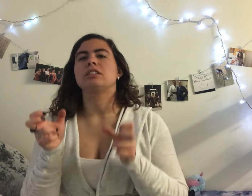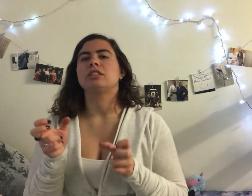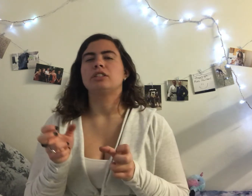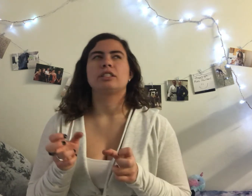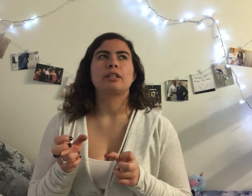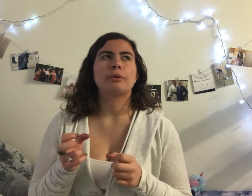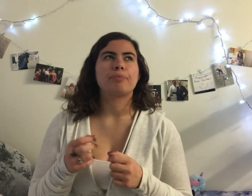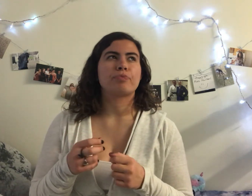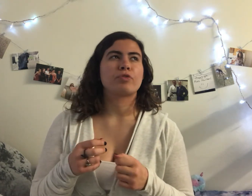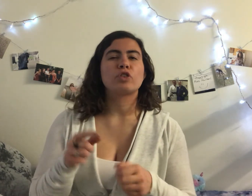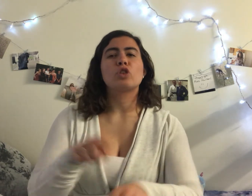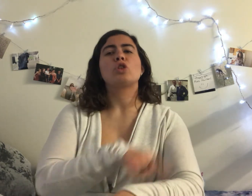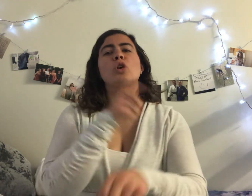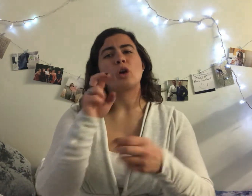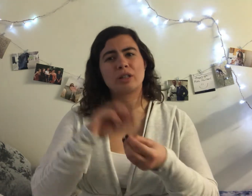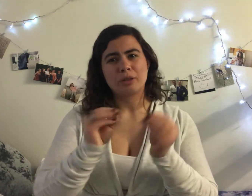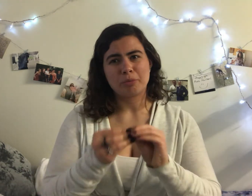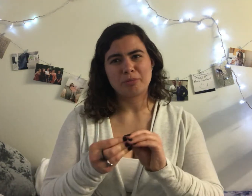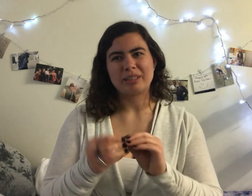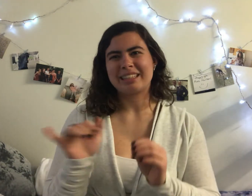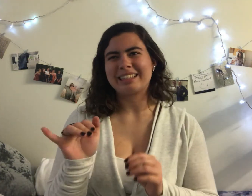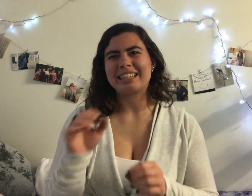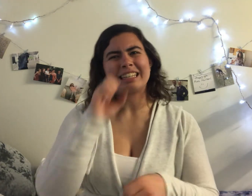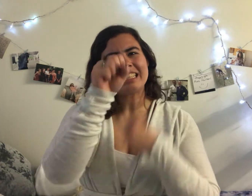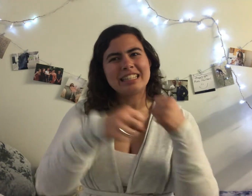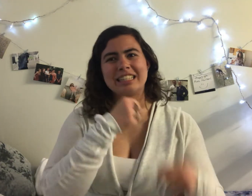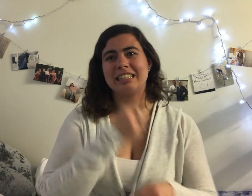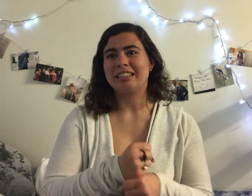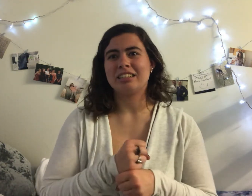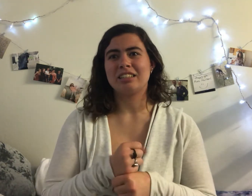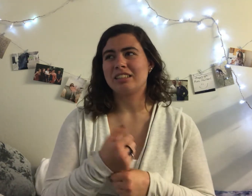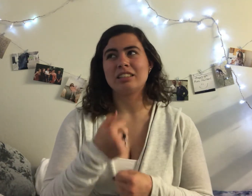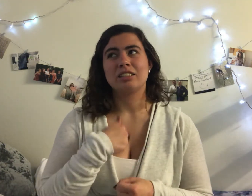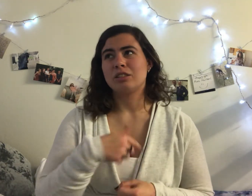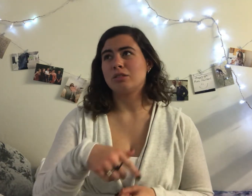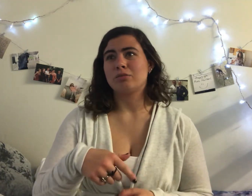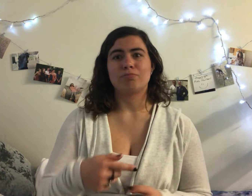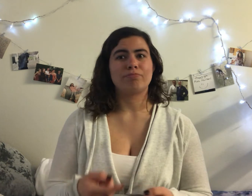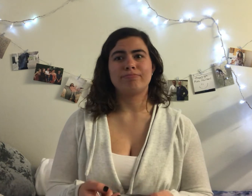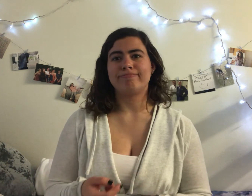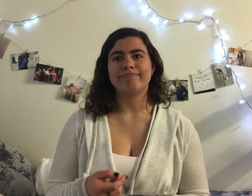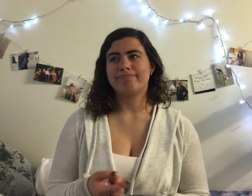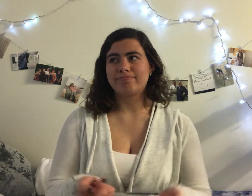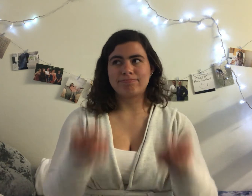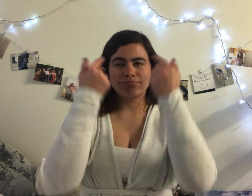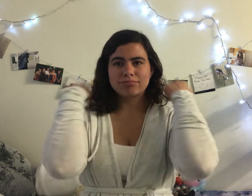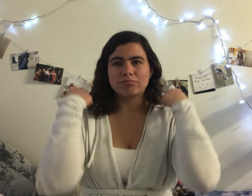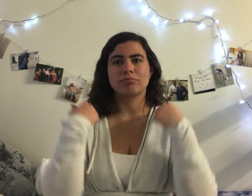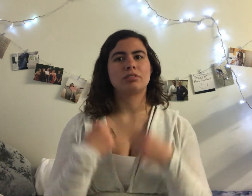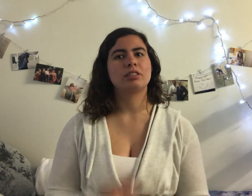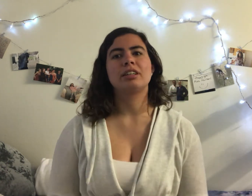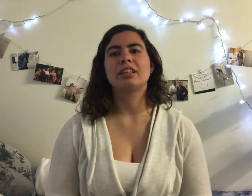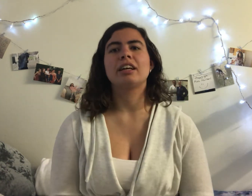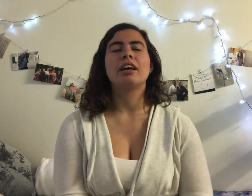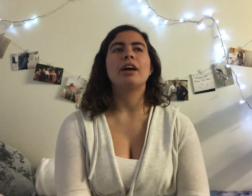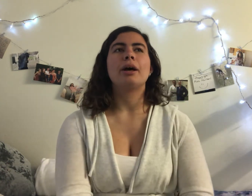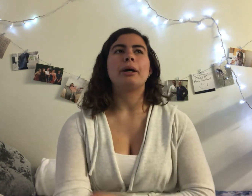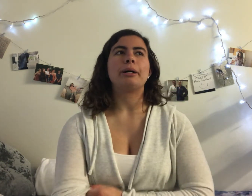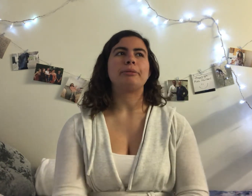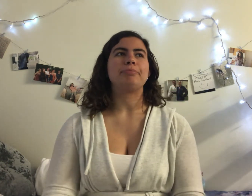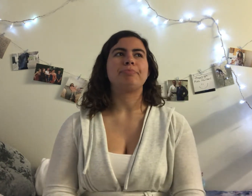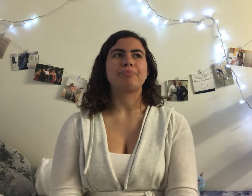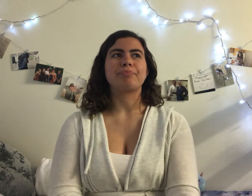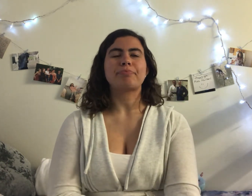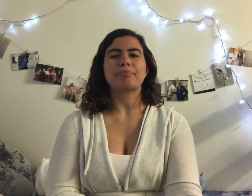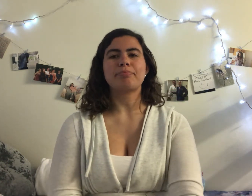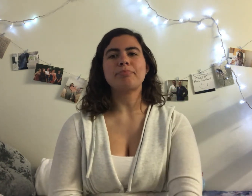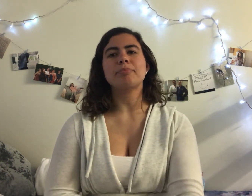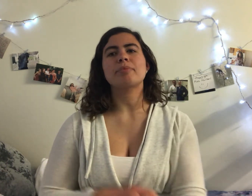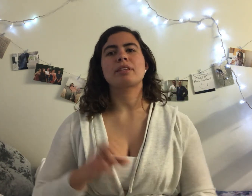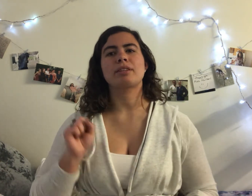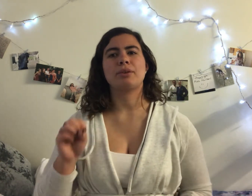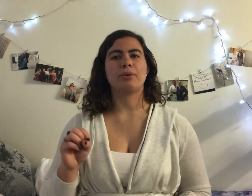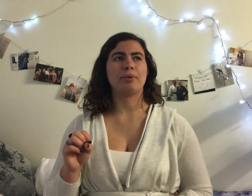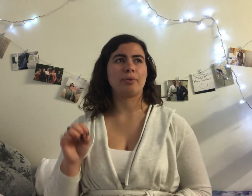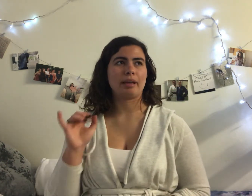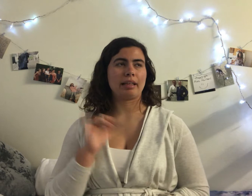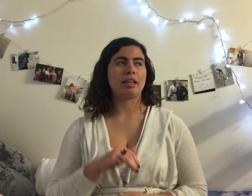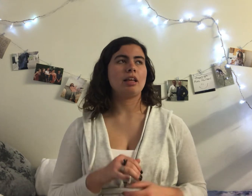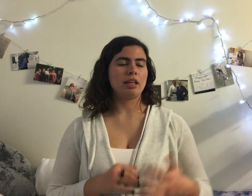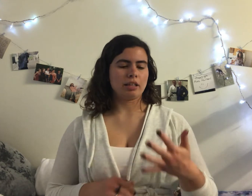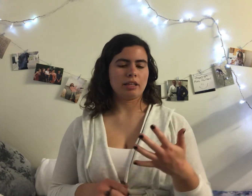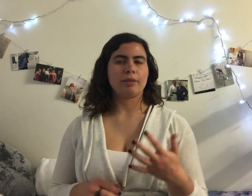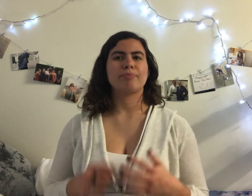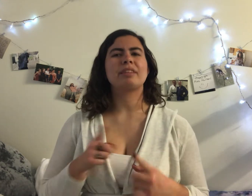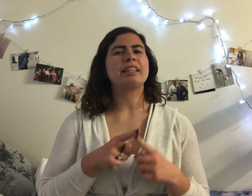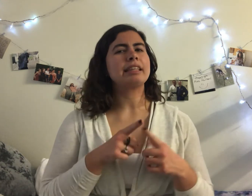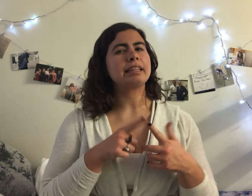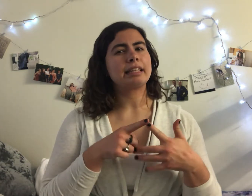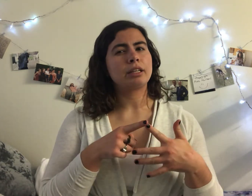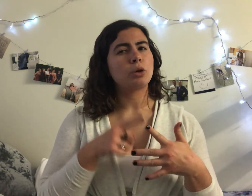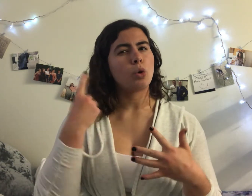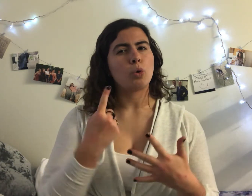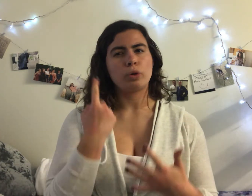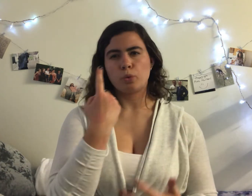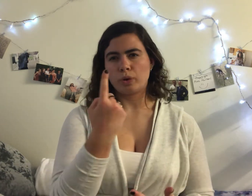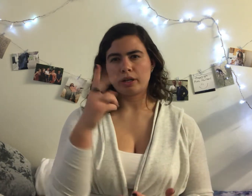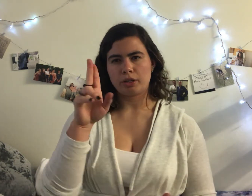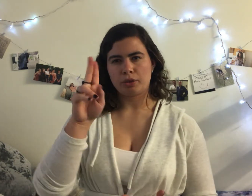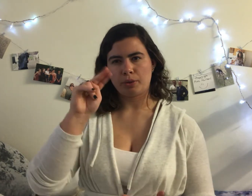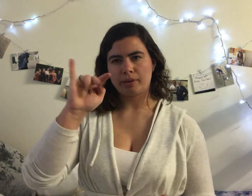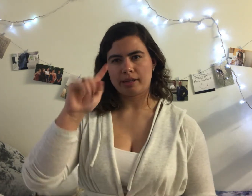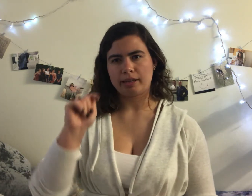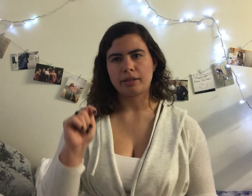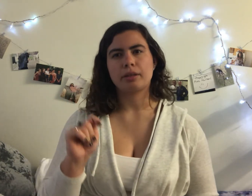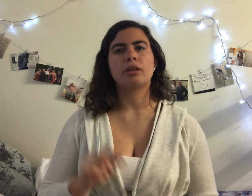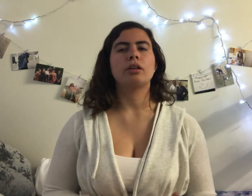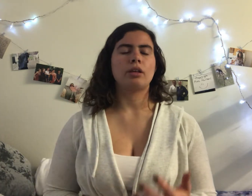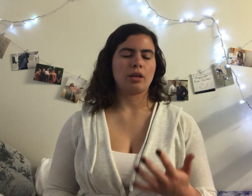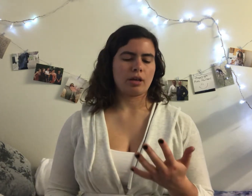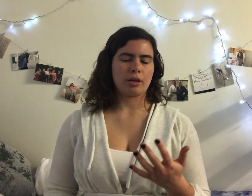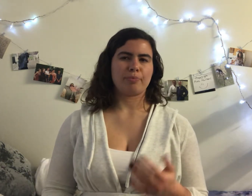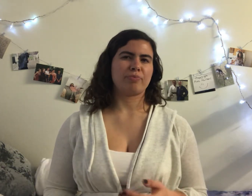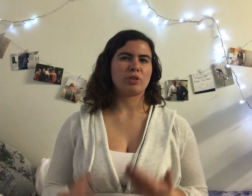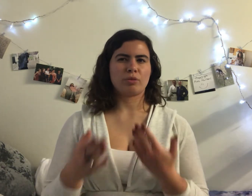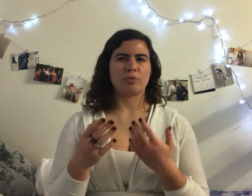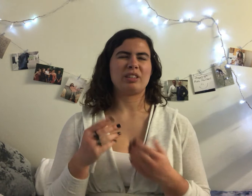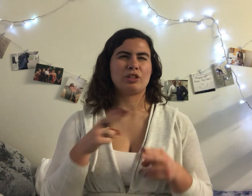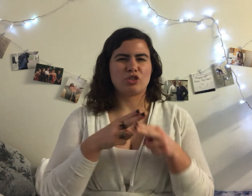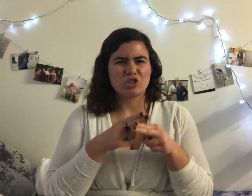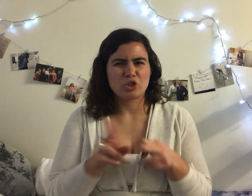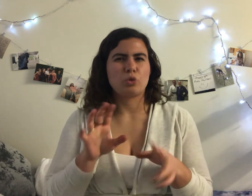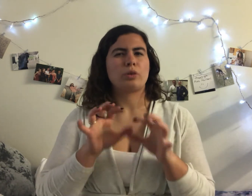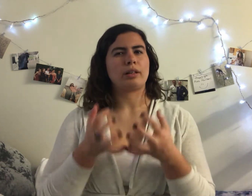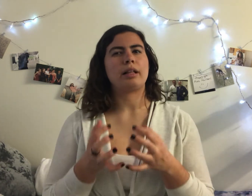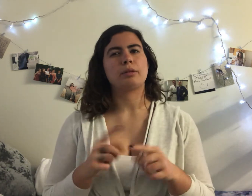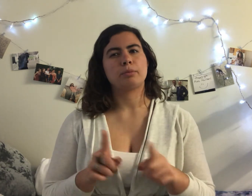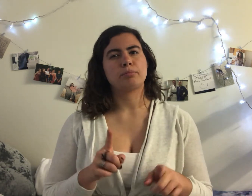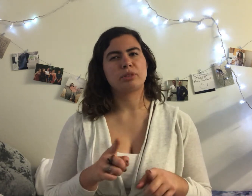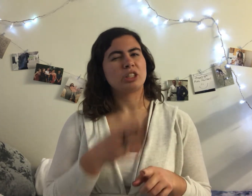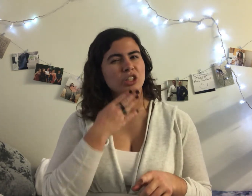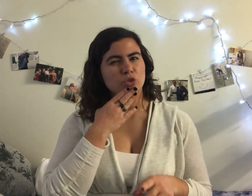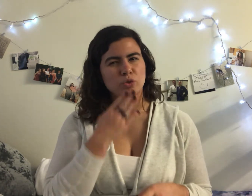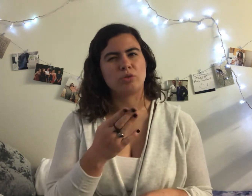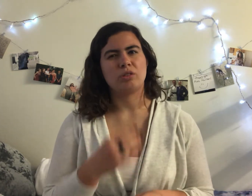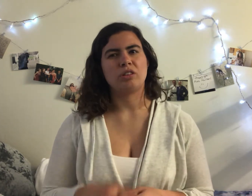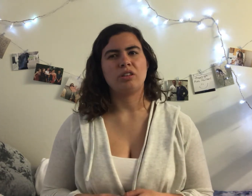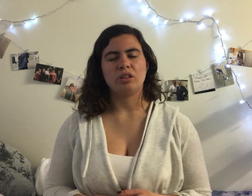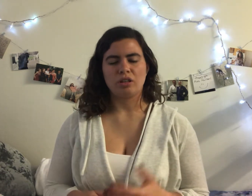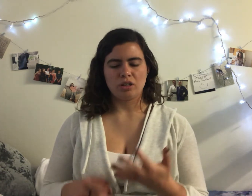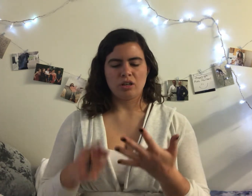long numbers like years. It just goes over my head. That class is only 1 unit so it's a short class, but it's good.